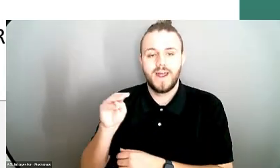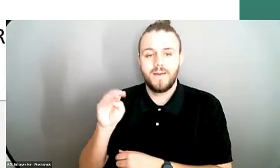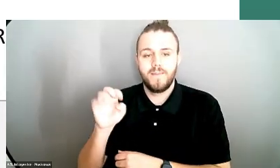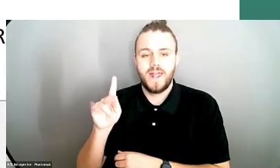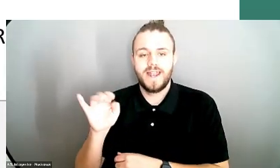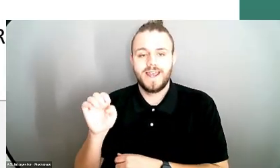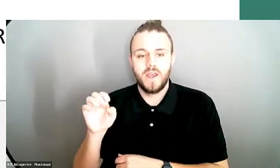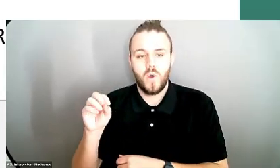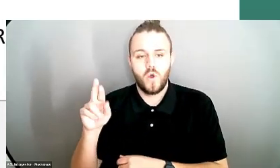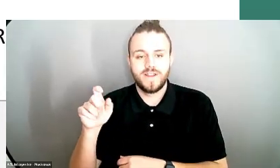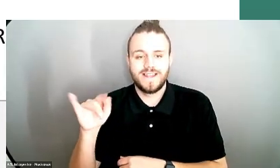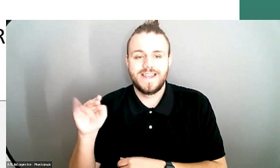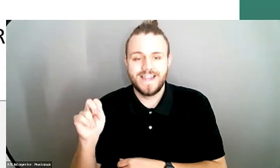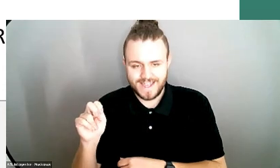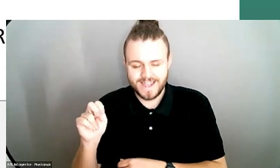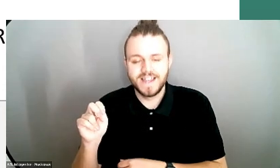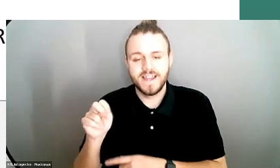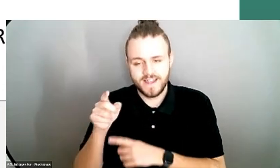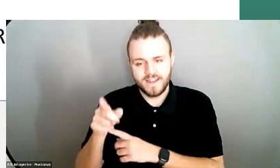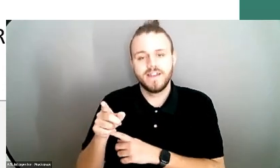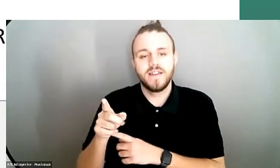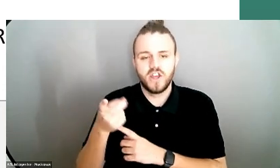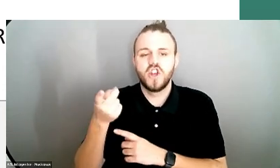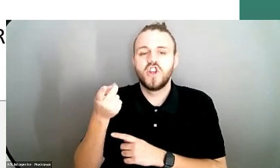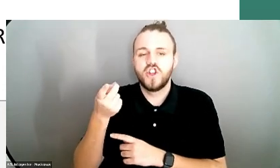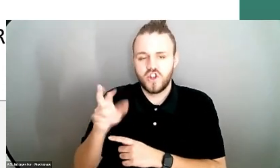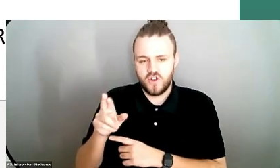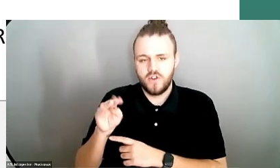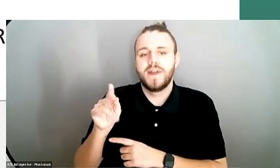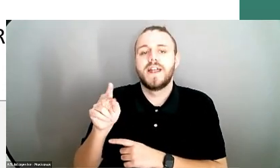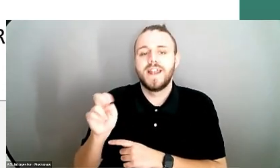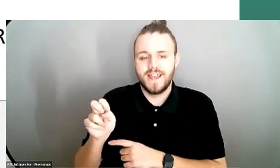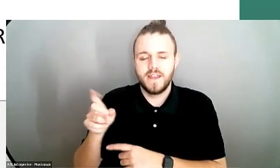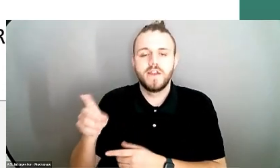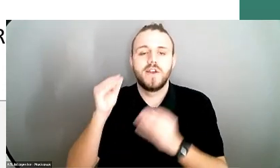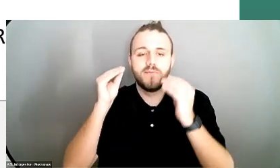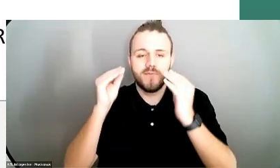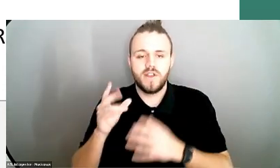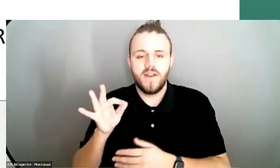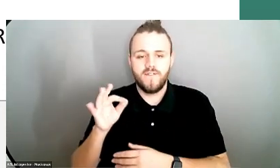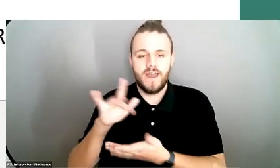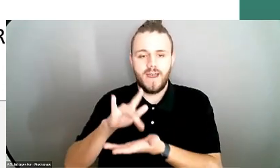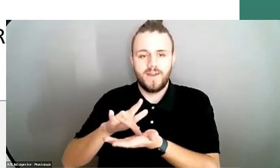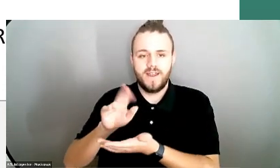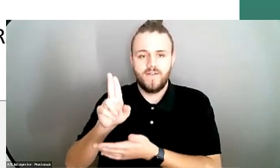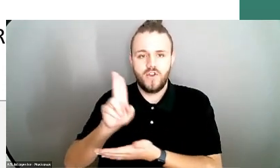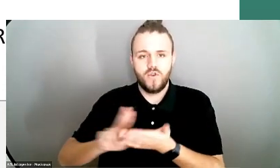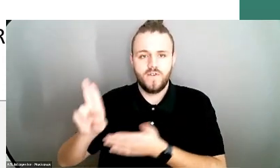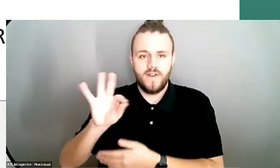Also. Dr. Melanie Orenstein, also a Professor of Medicine at University of Toronto.